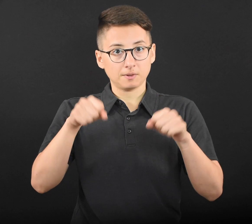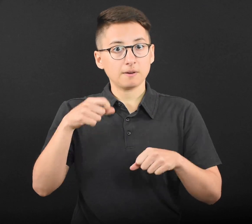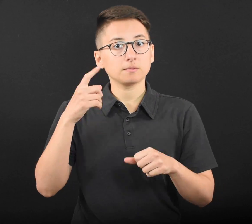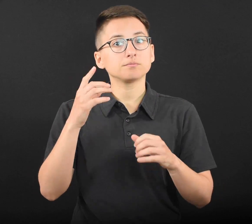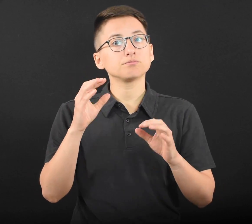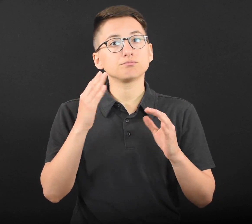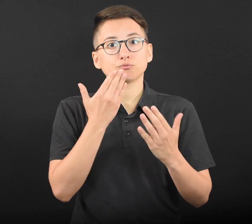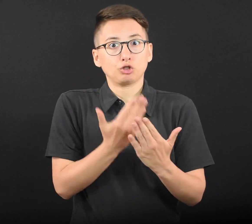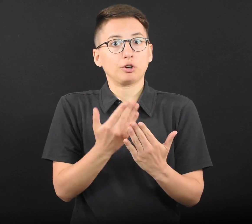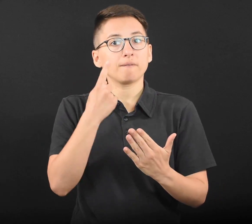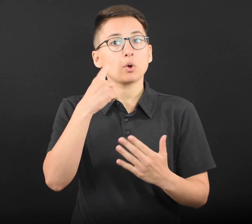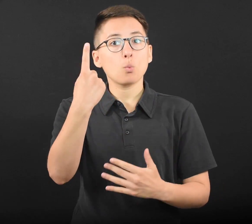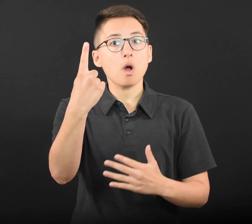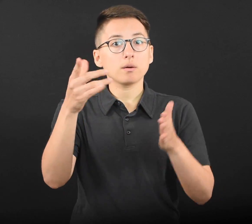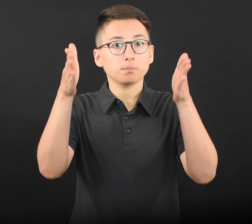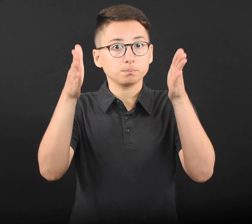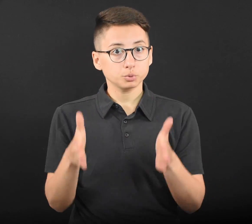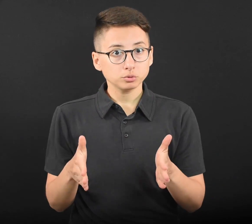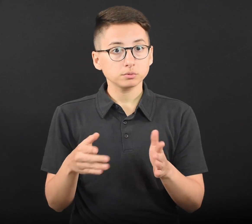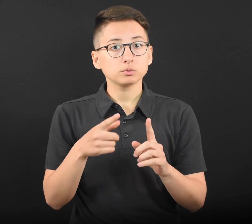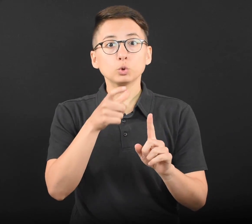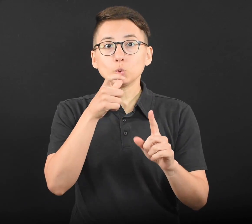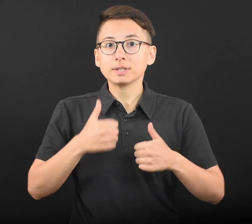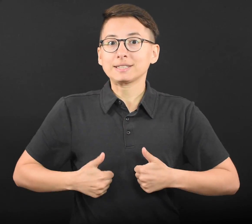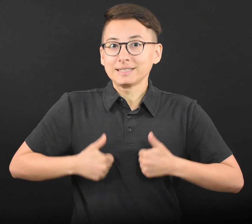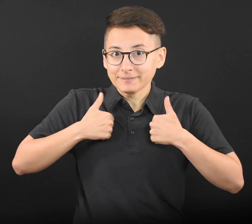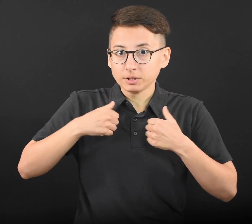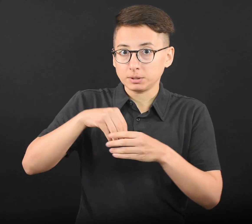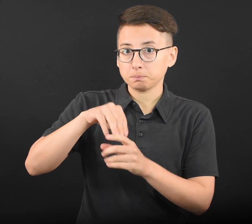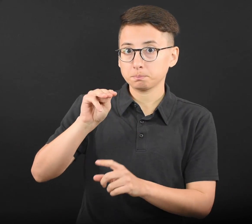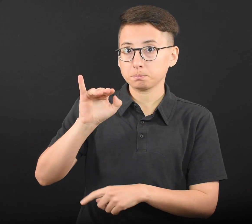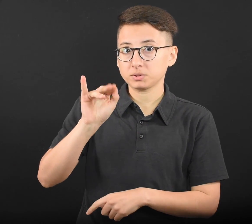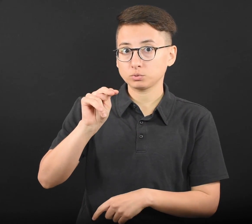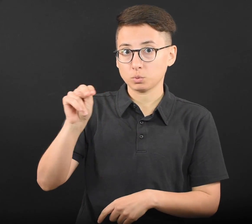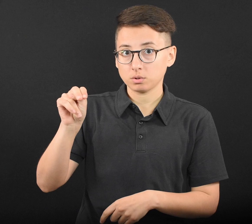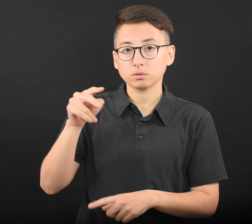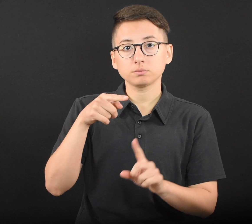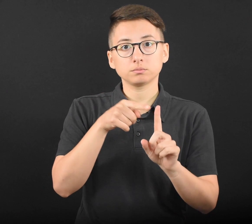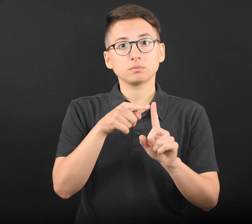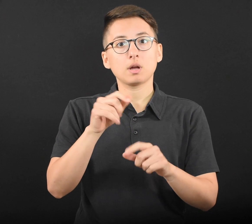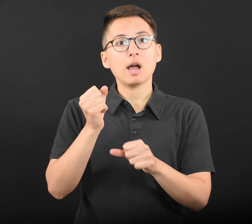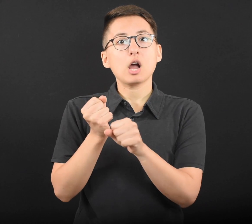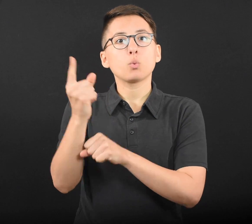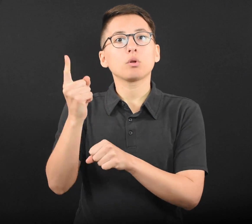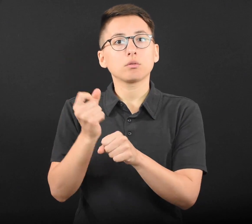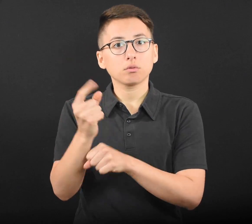Minnesota resident annual fishing license effective through February 2022.